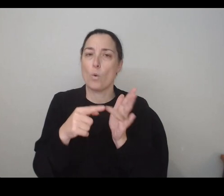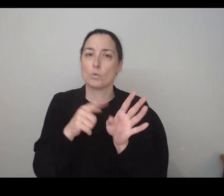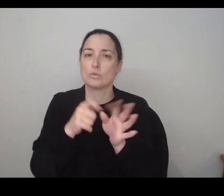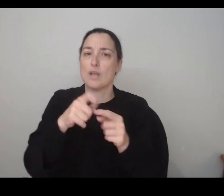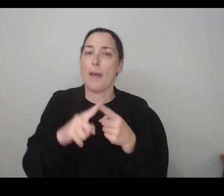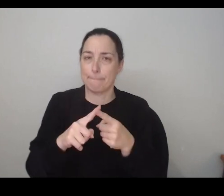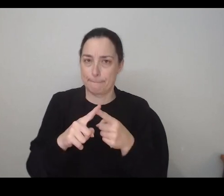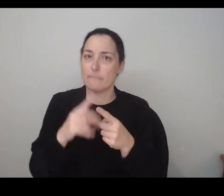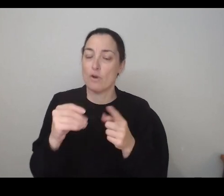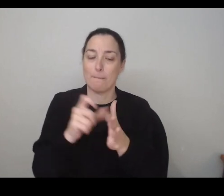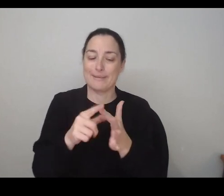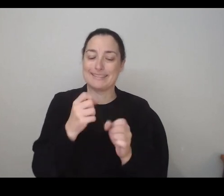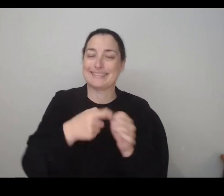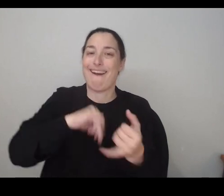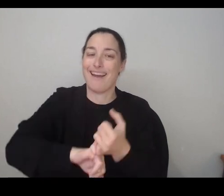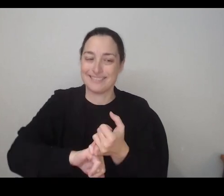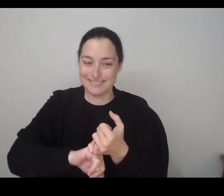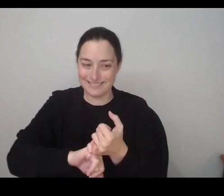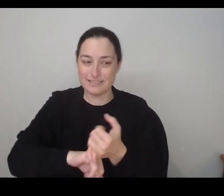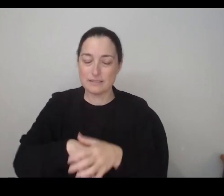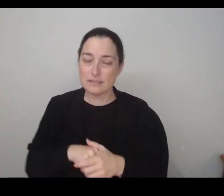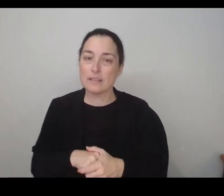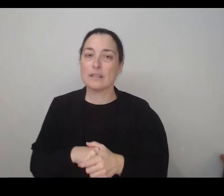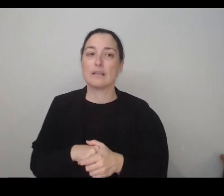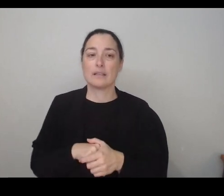And there is this kind of marketing bowl, I would say.